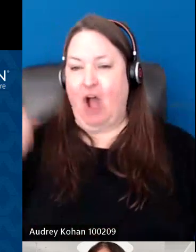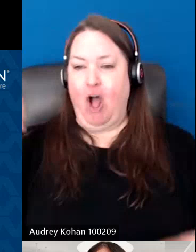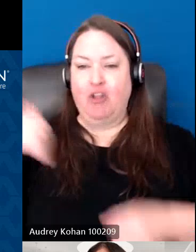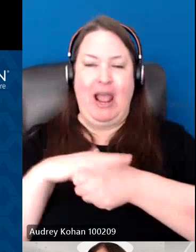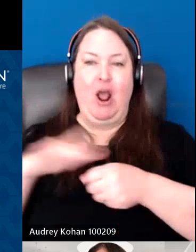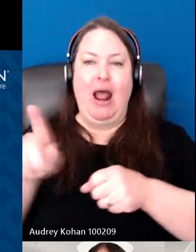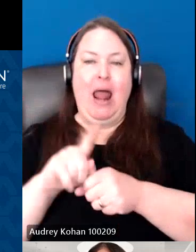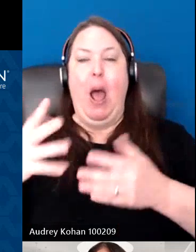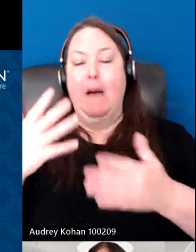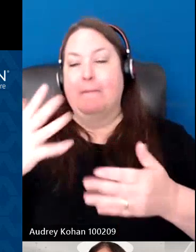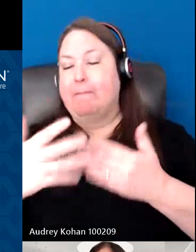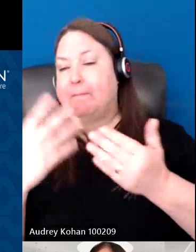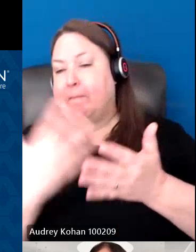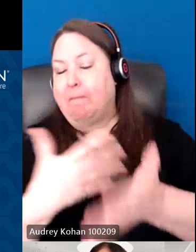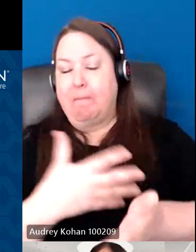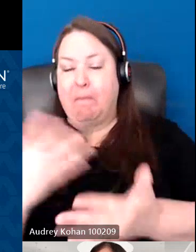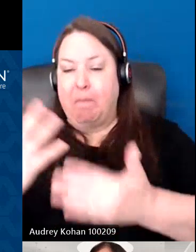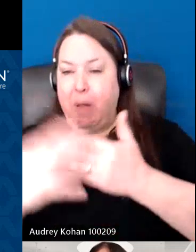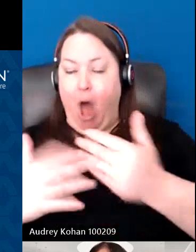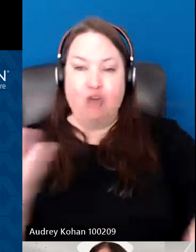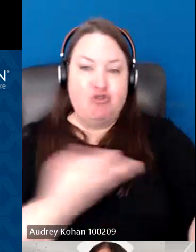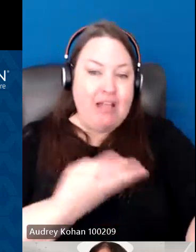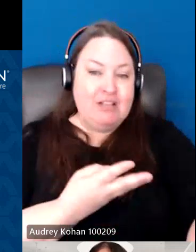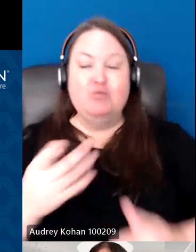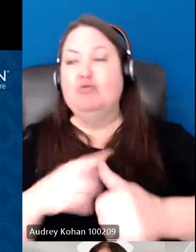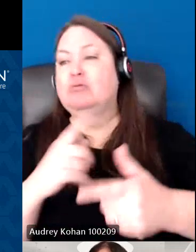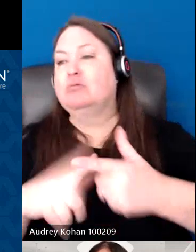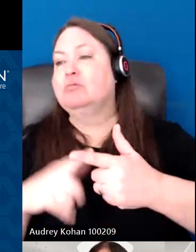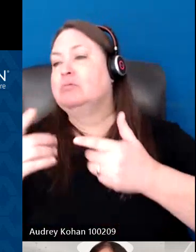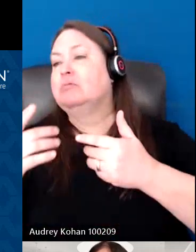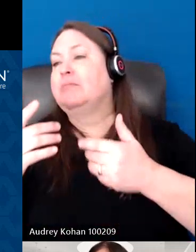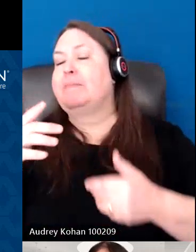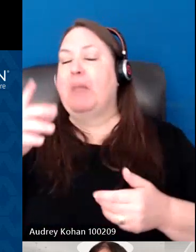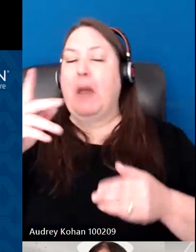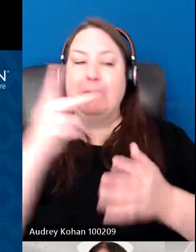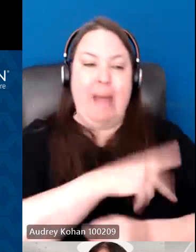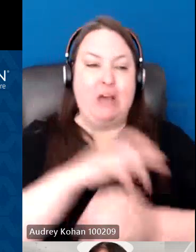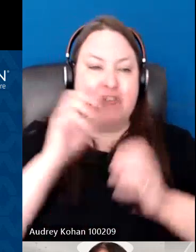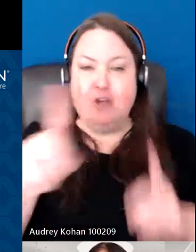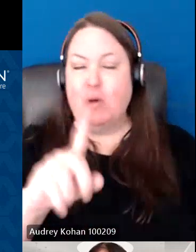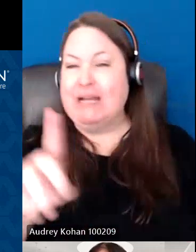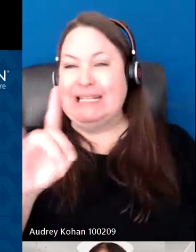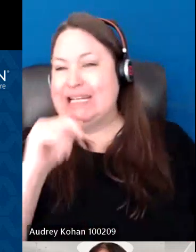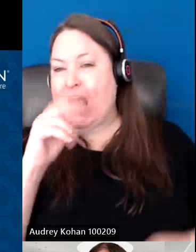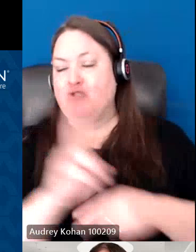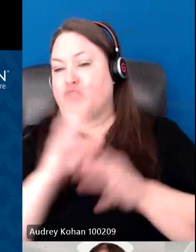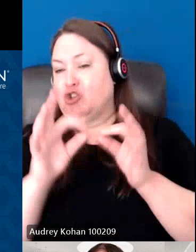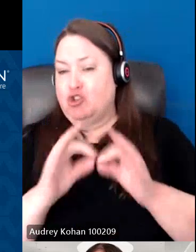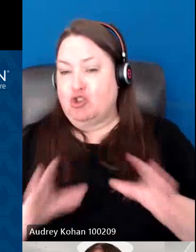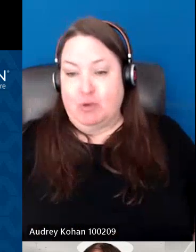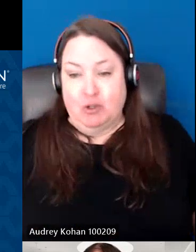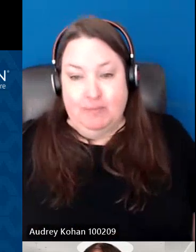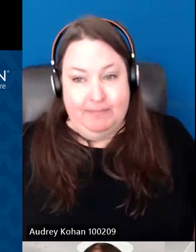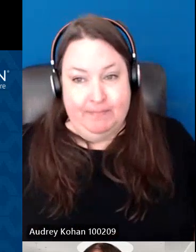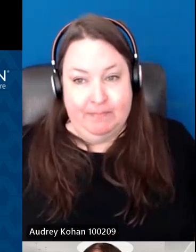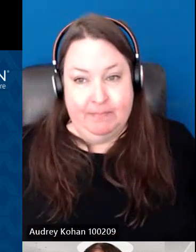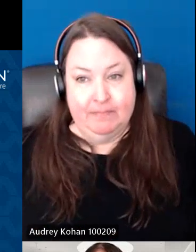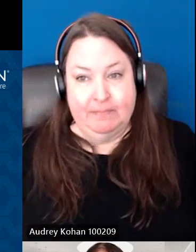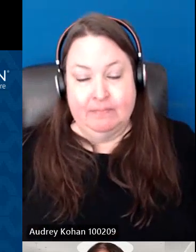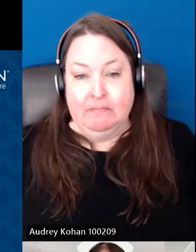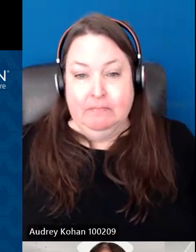transfusion Etc where or patient uh te education where you did not utilize an interpreter last one